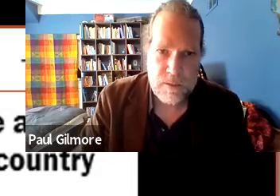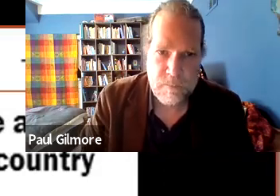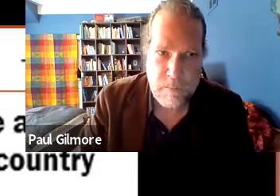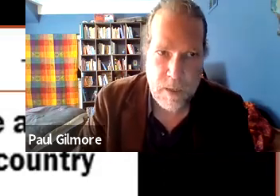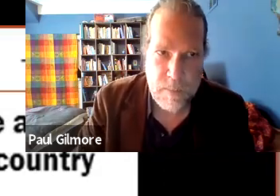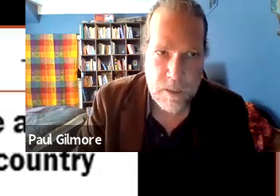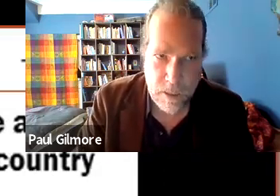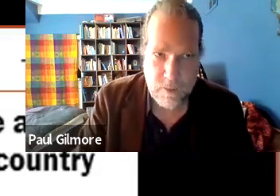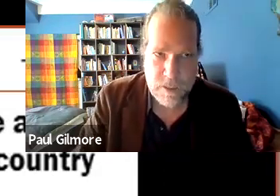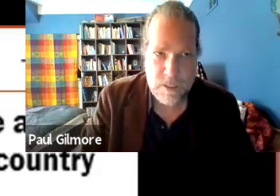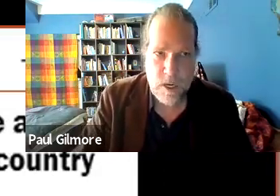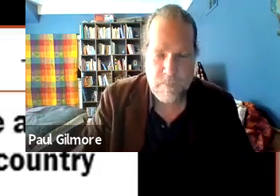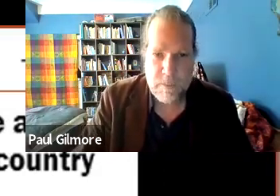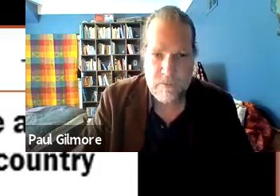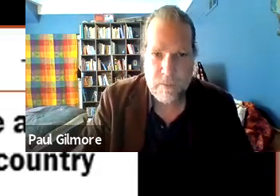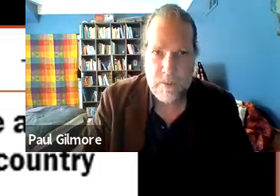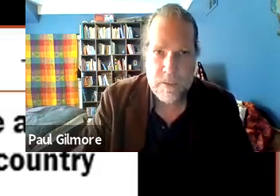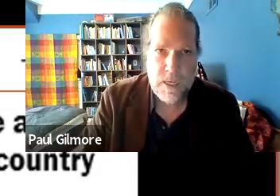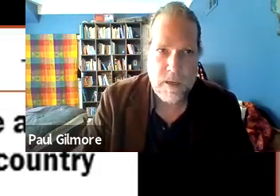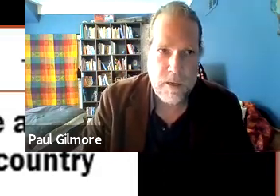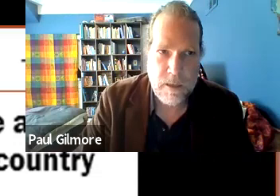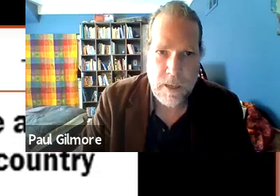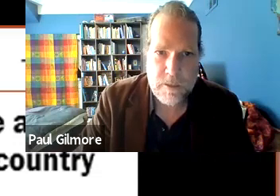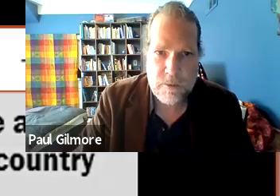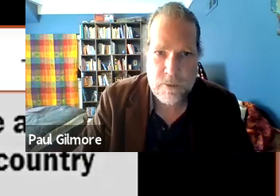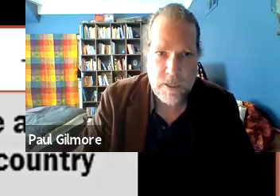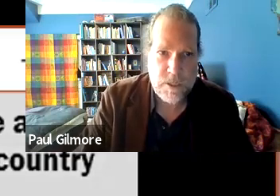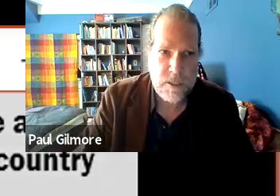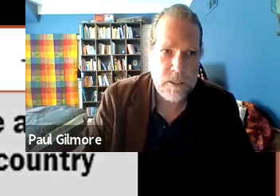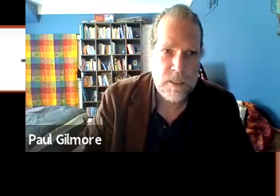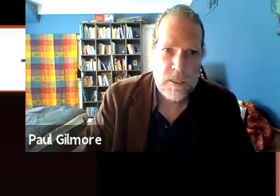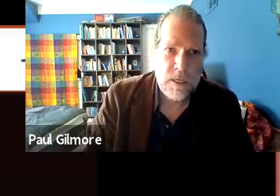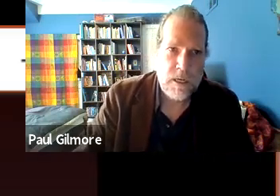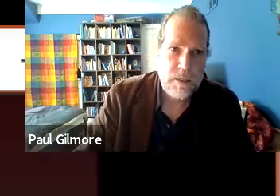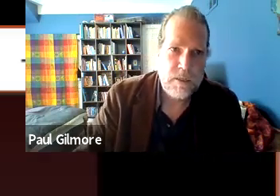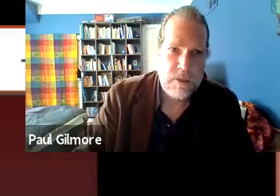this might be you can see where I'm coming from on this eye attitudes are changing. You